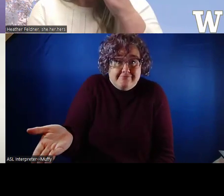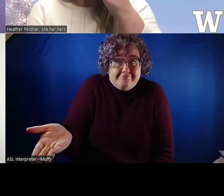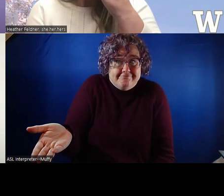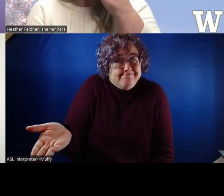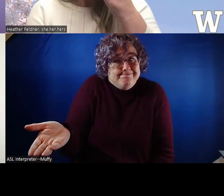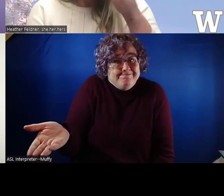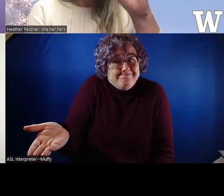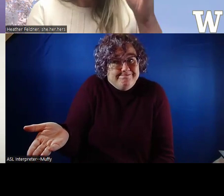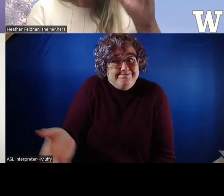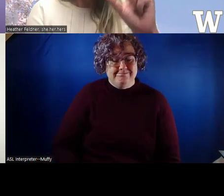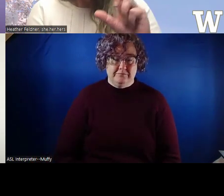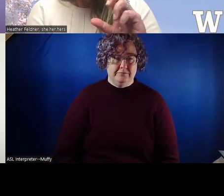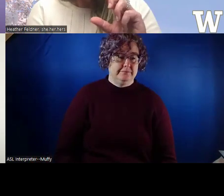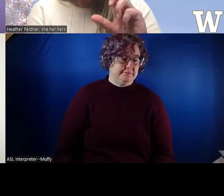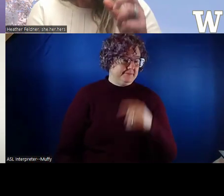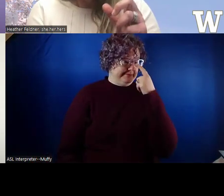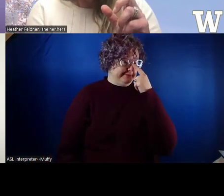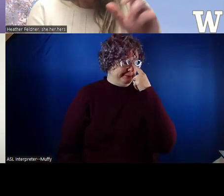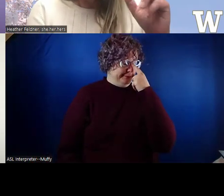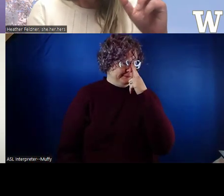And again, I think there was this tension